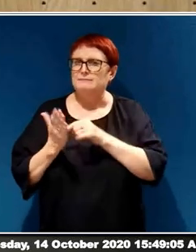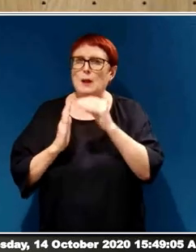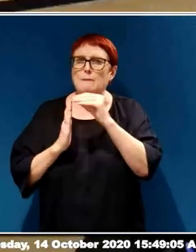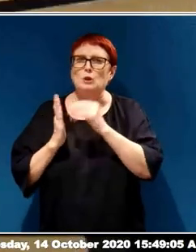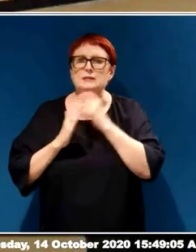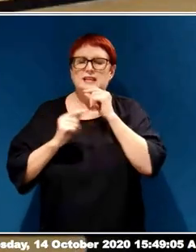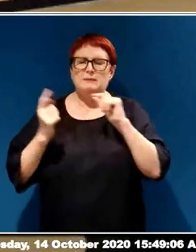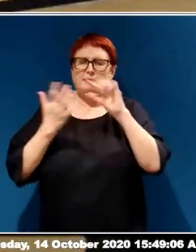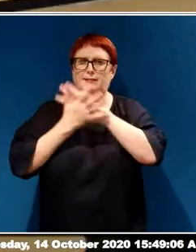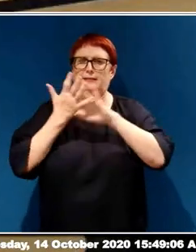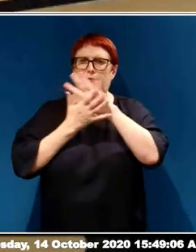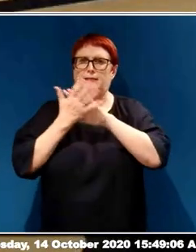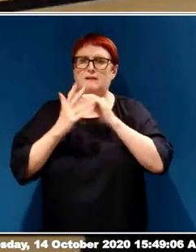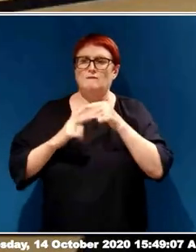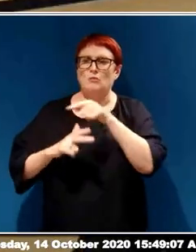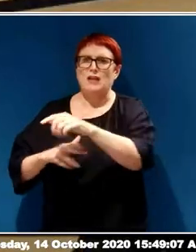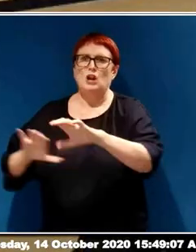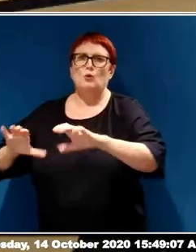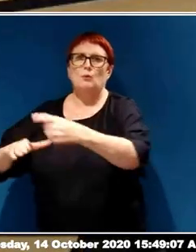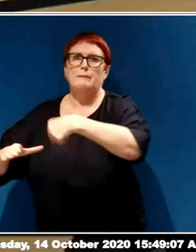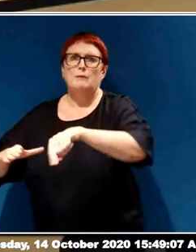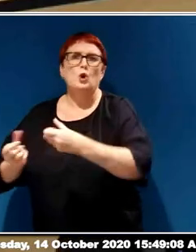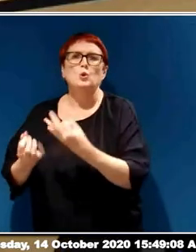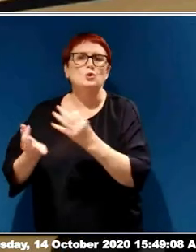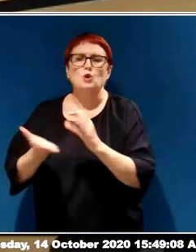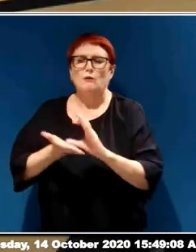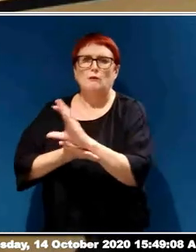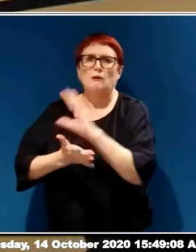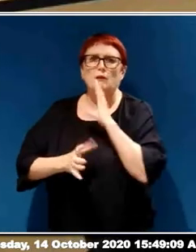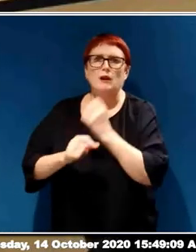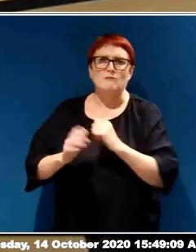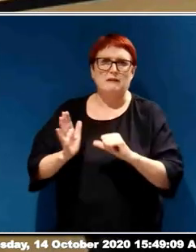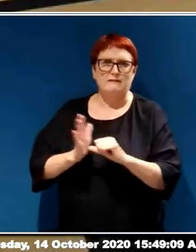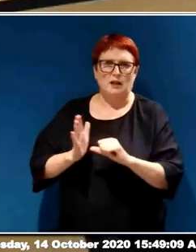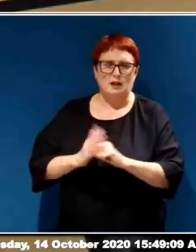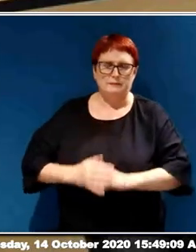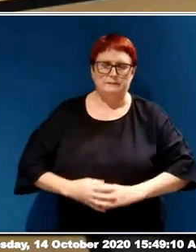Now, I want to focus my remaining time with you this afternoon on a question of